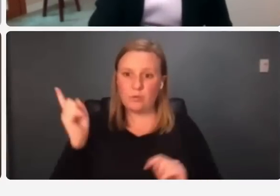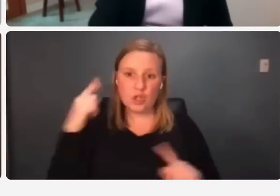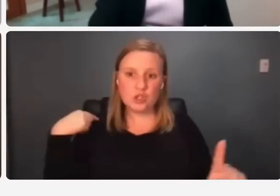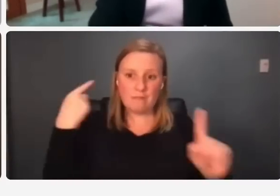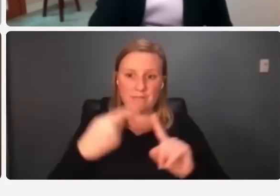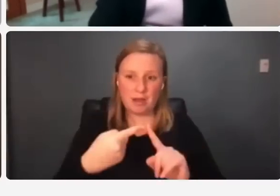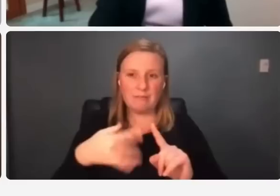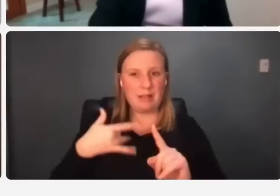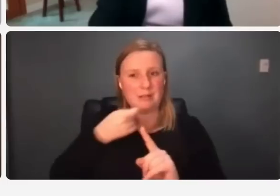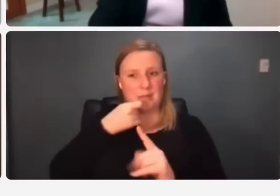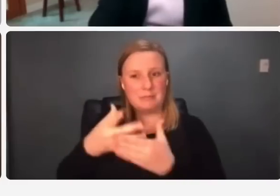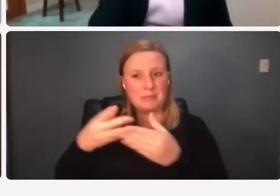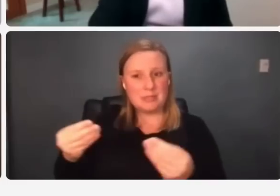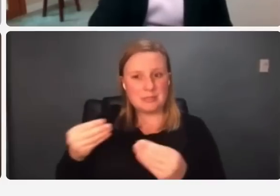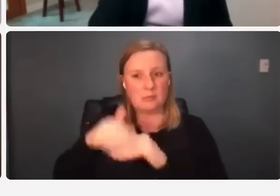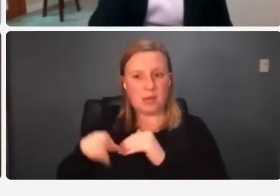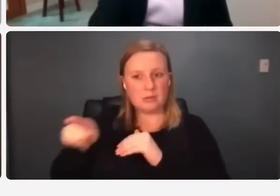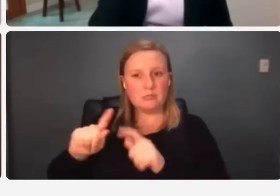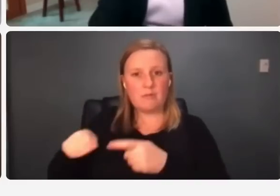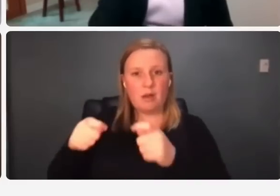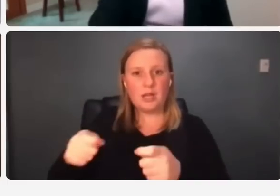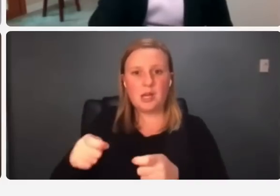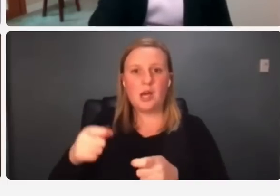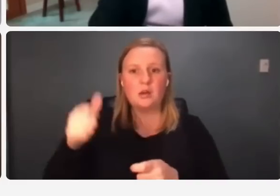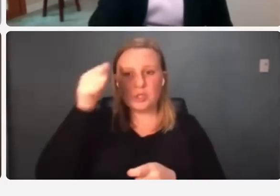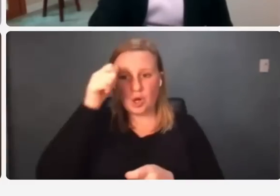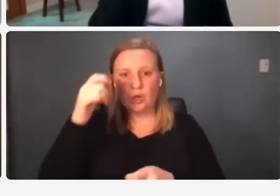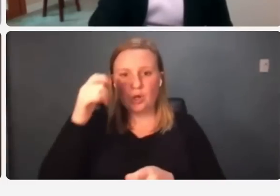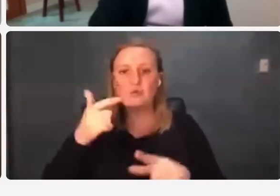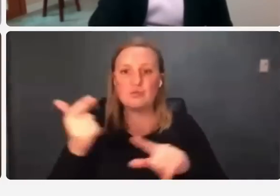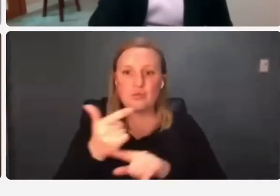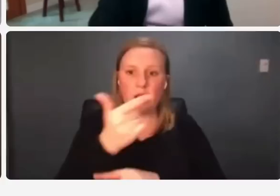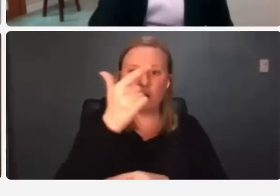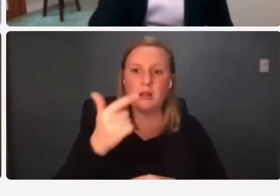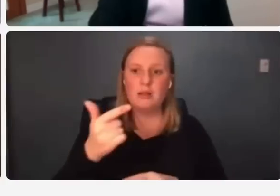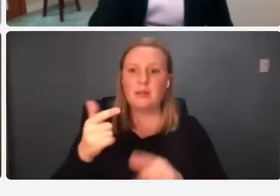look closely at rural and remote, the need to look at what we call thin markets, but providers that look